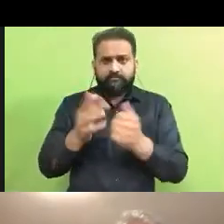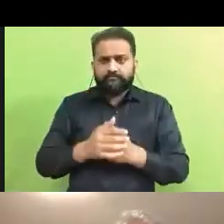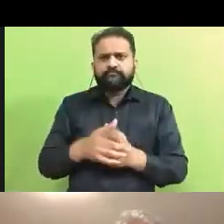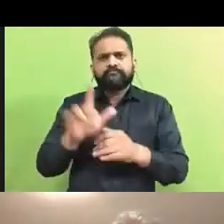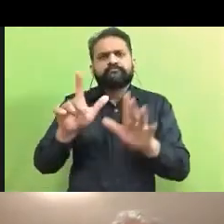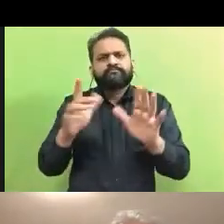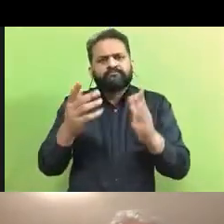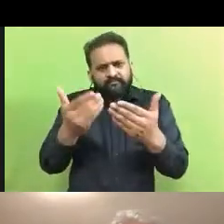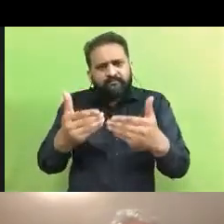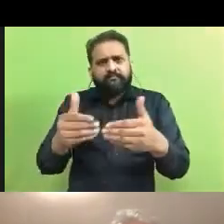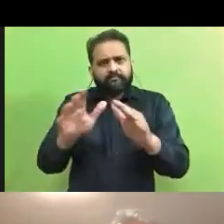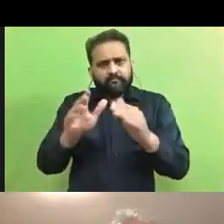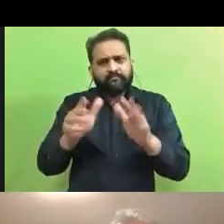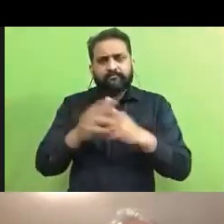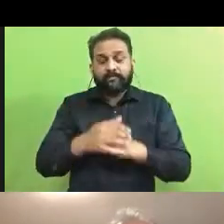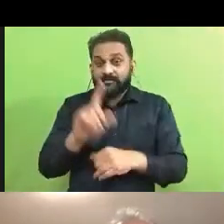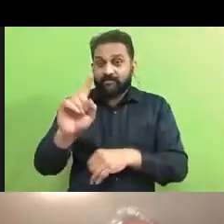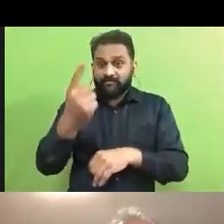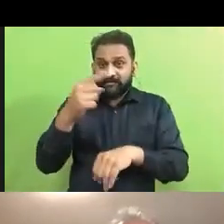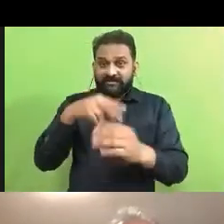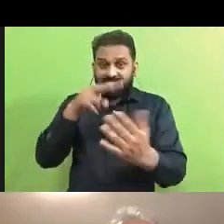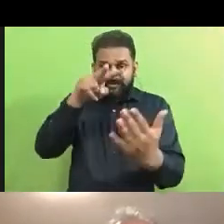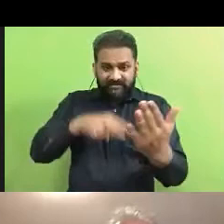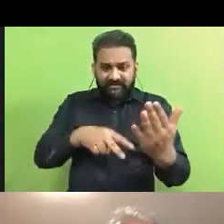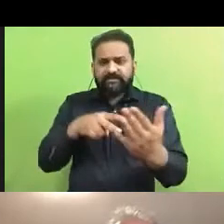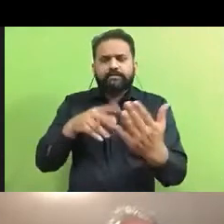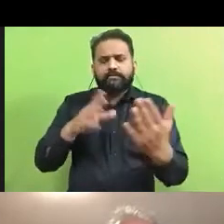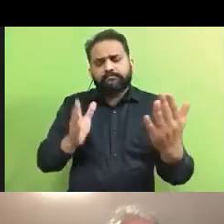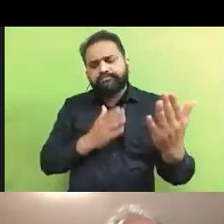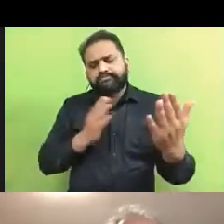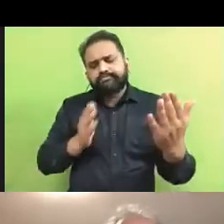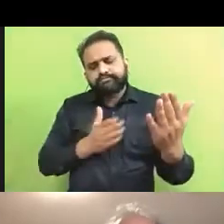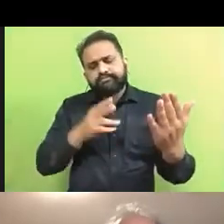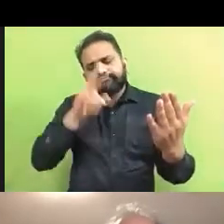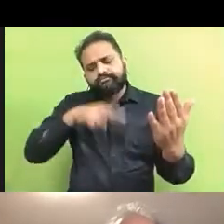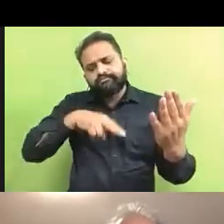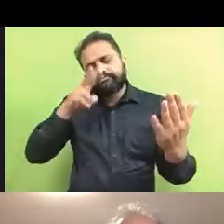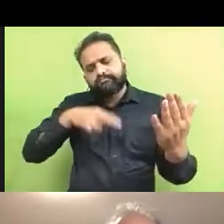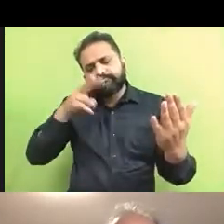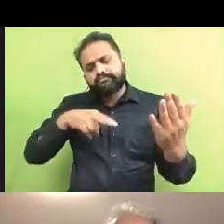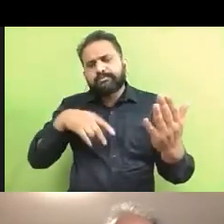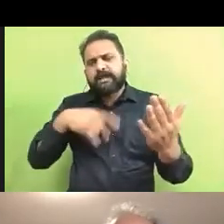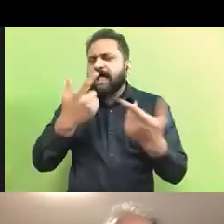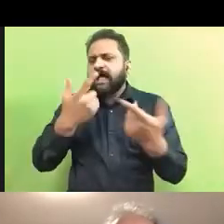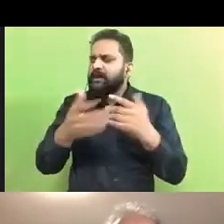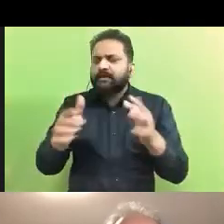so the first reading is a general reading of that moot without any problem without any thinking